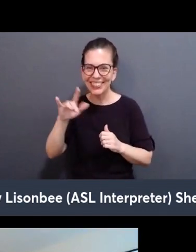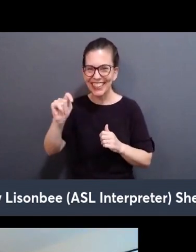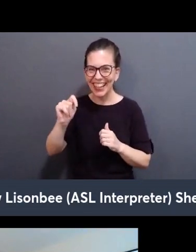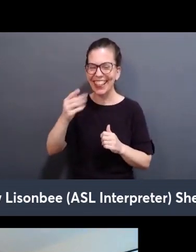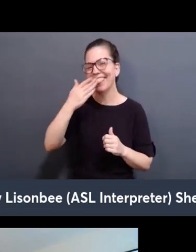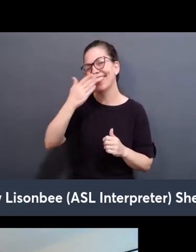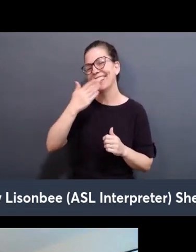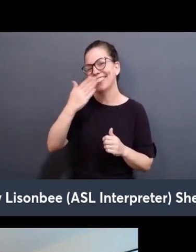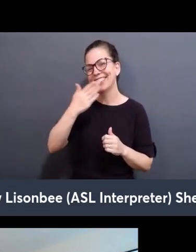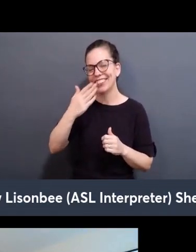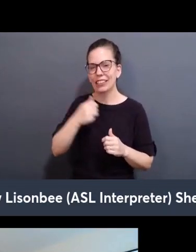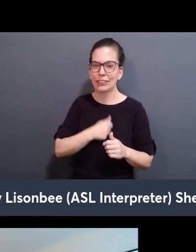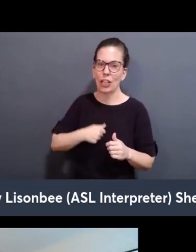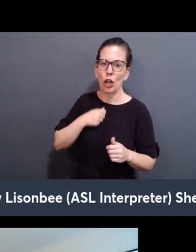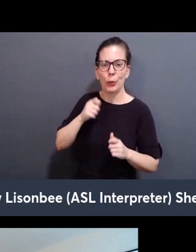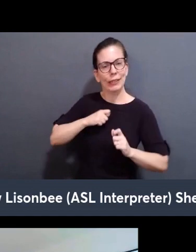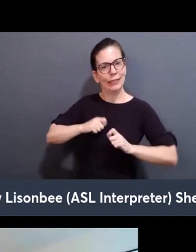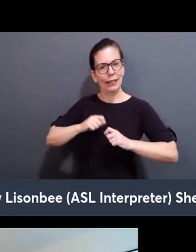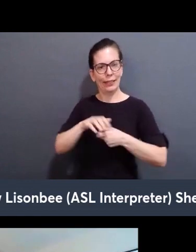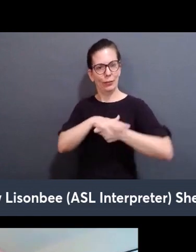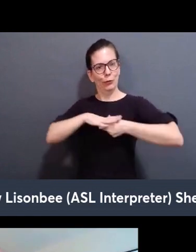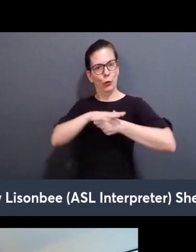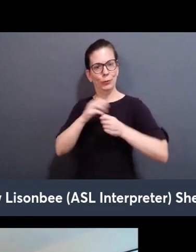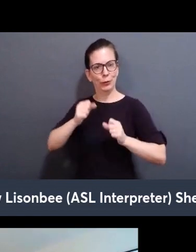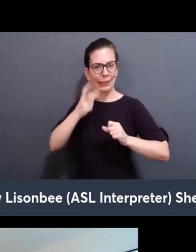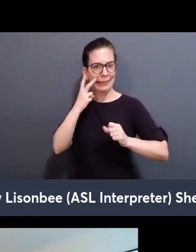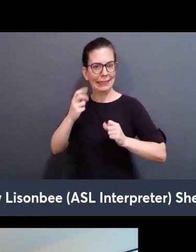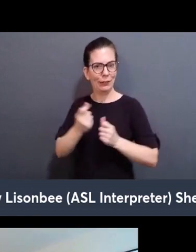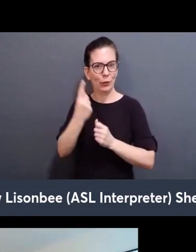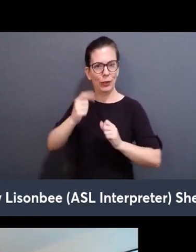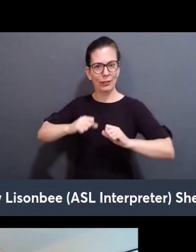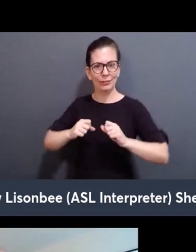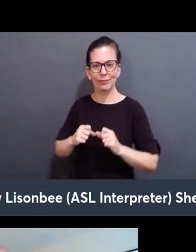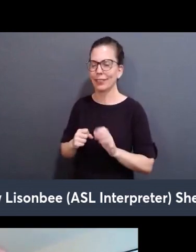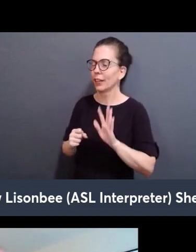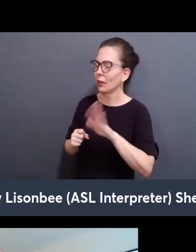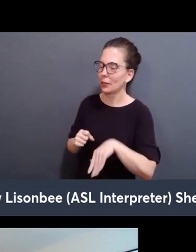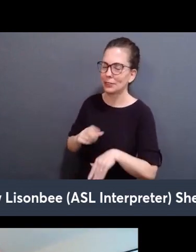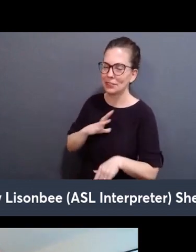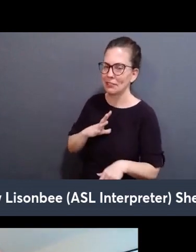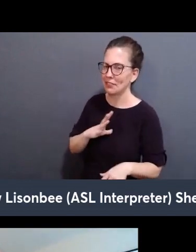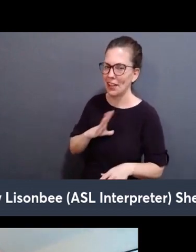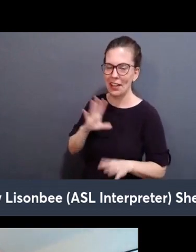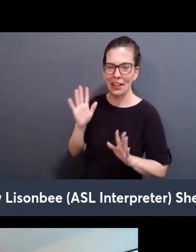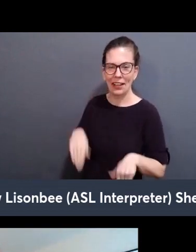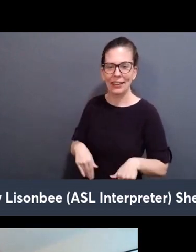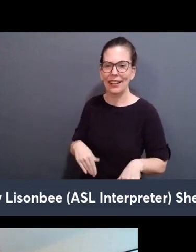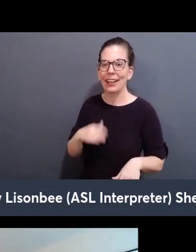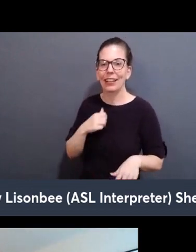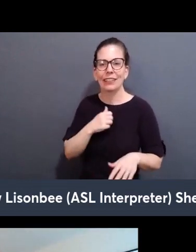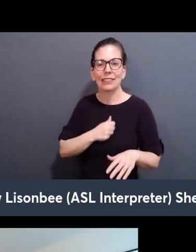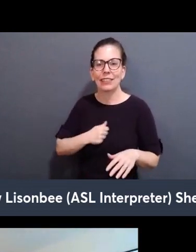Sorry, we needed the real estate so we could see everybody. No worries, Wei, excellent demo.